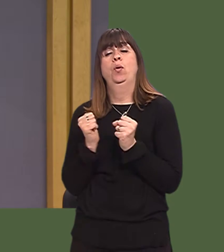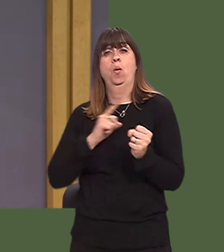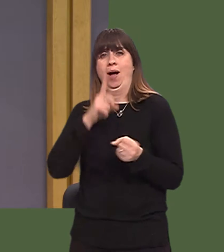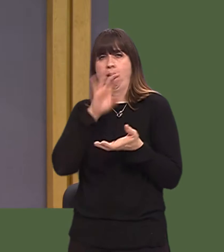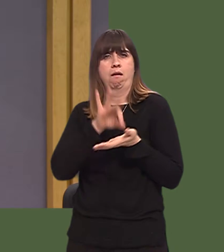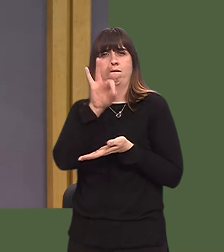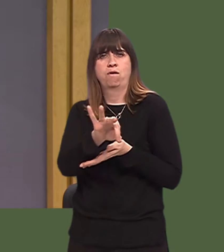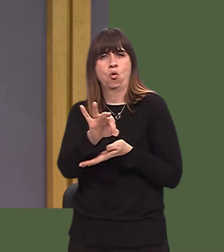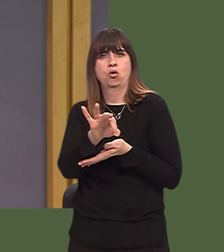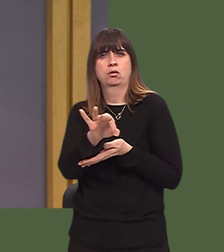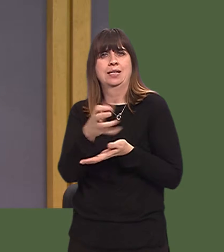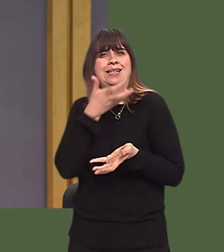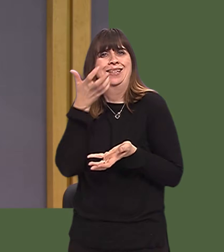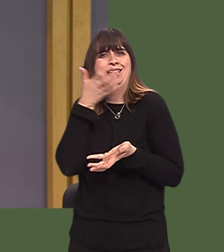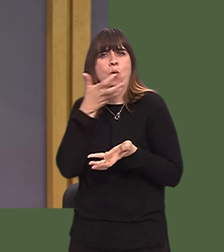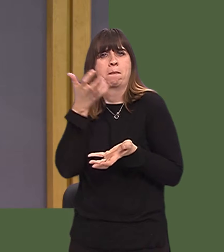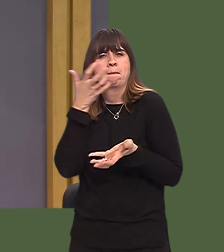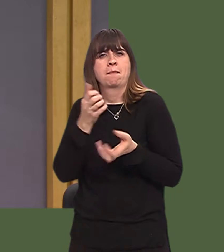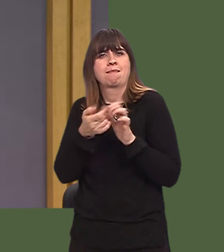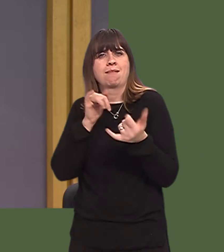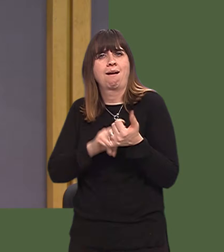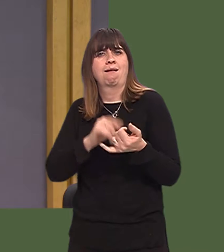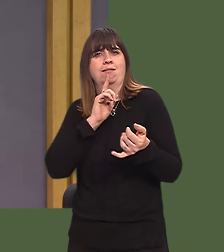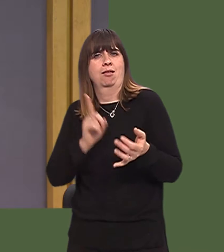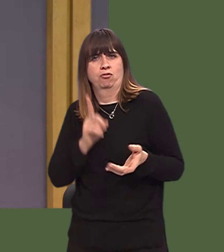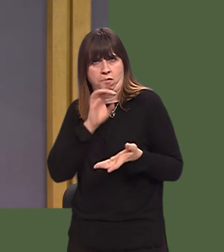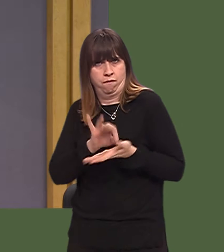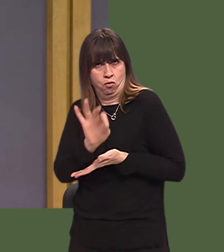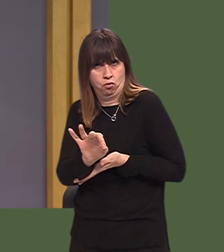poverty and therefore the pressures on the Welsh NHS.